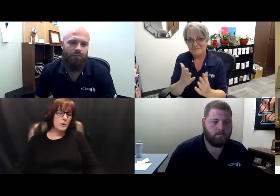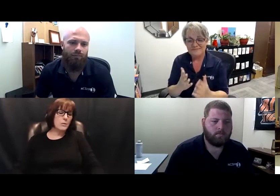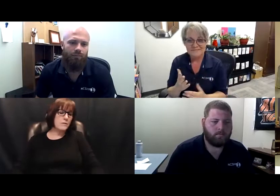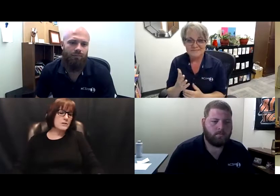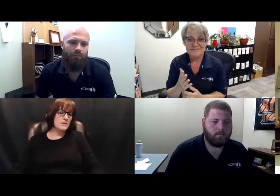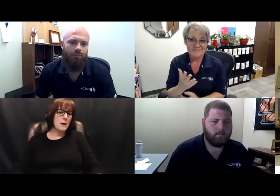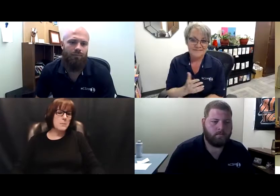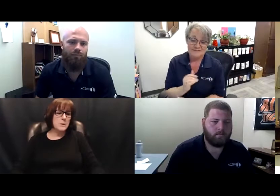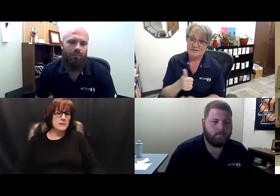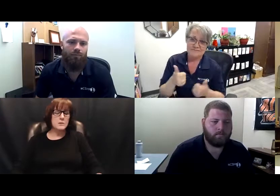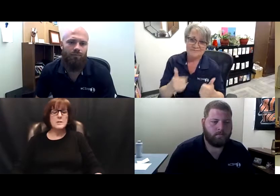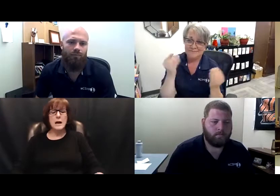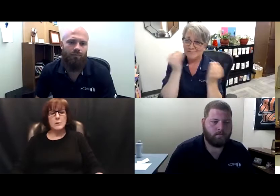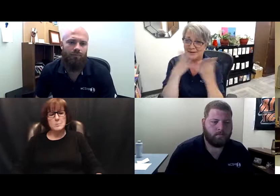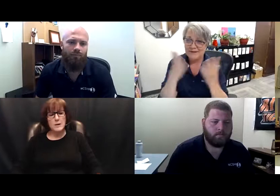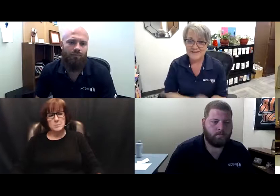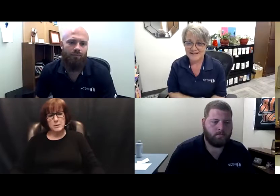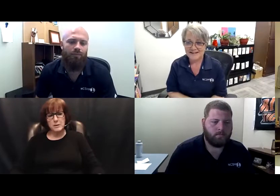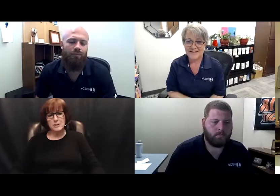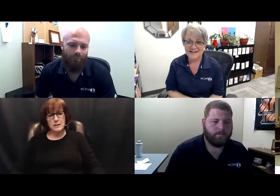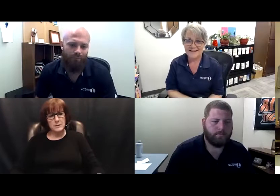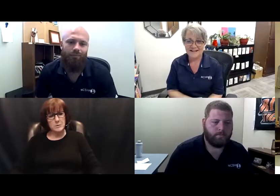preferences might be so it's our responsibility to let them know.